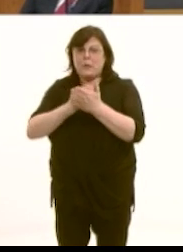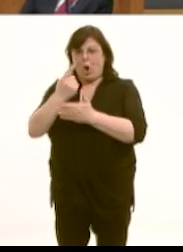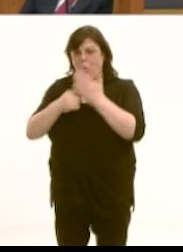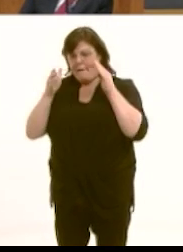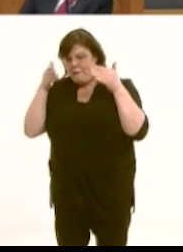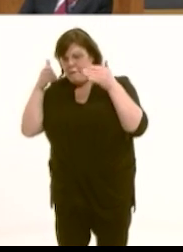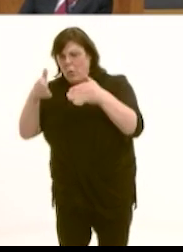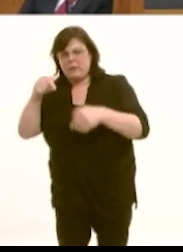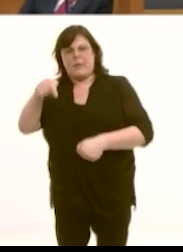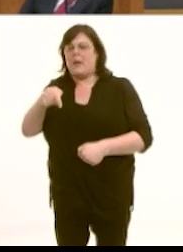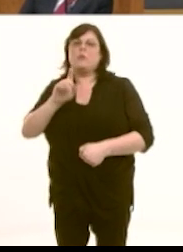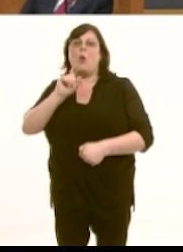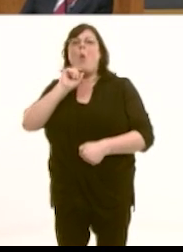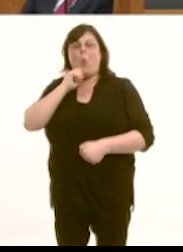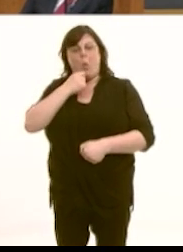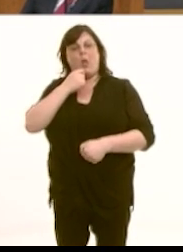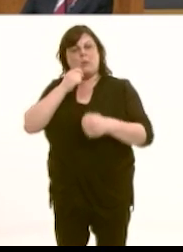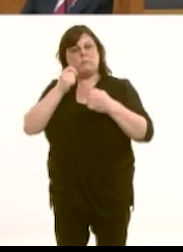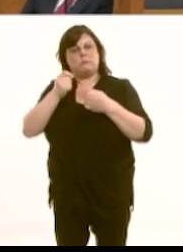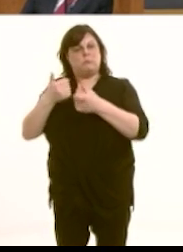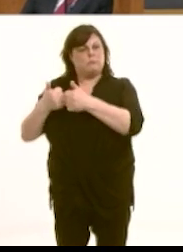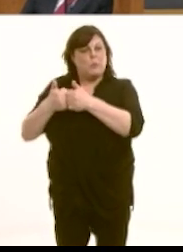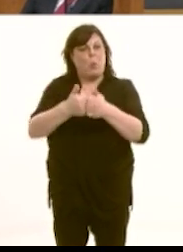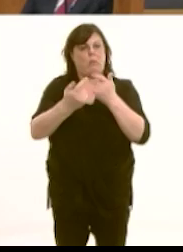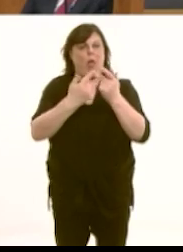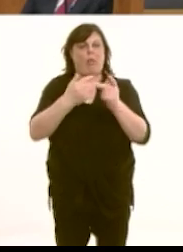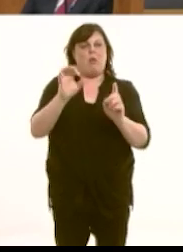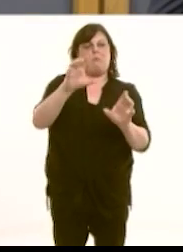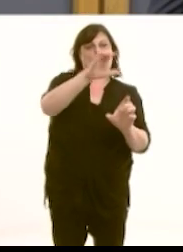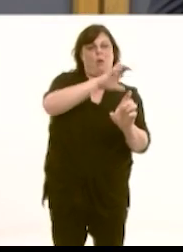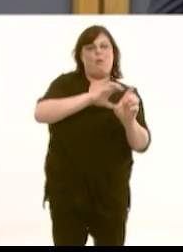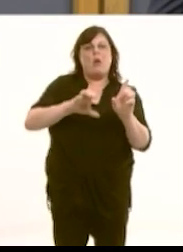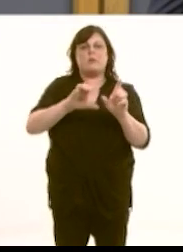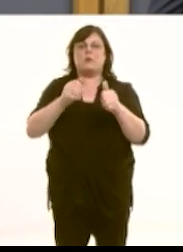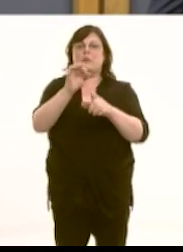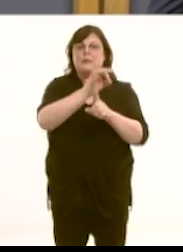has to go to Swansea. Elin Jones: 4.